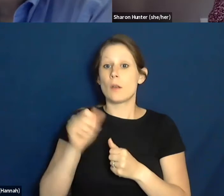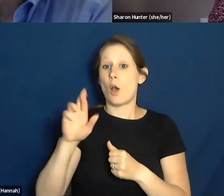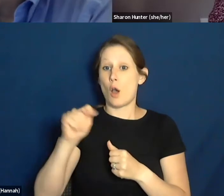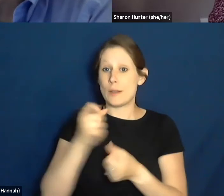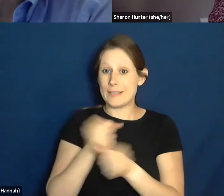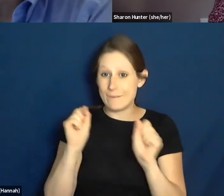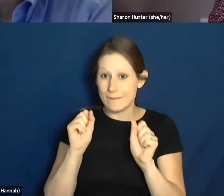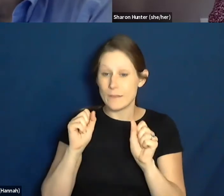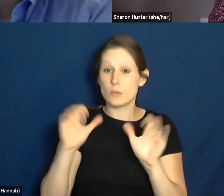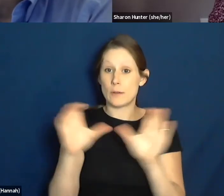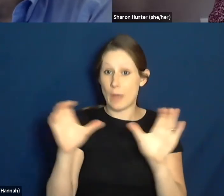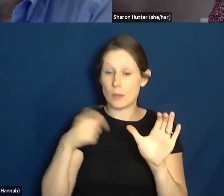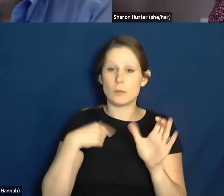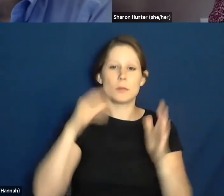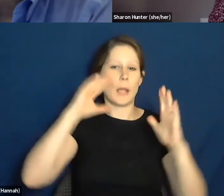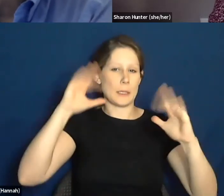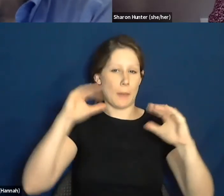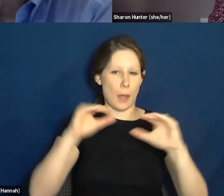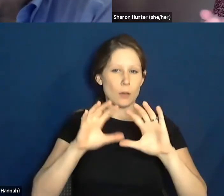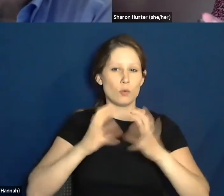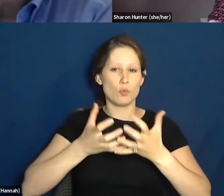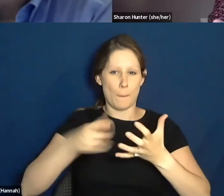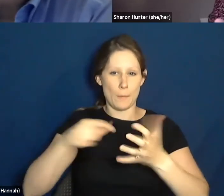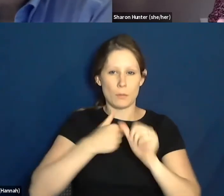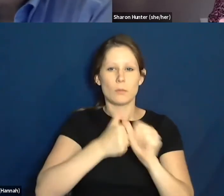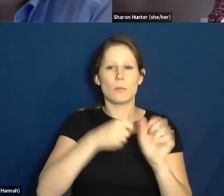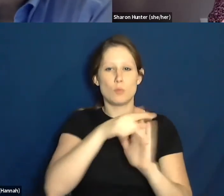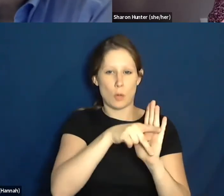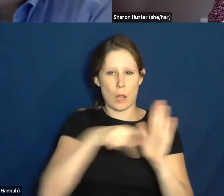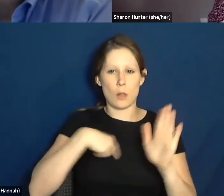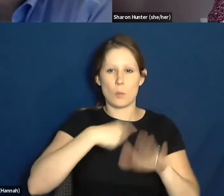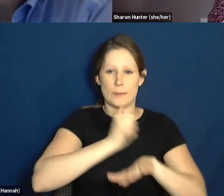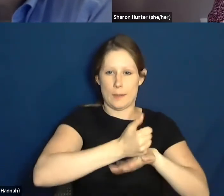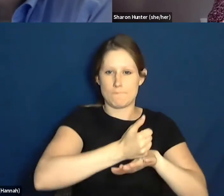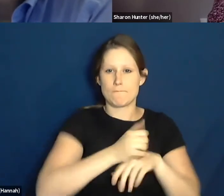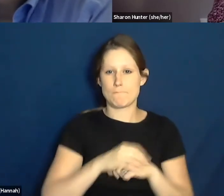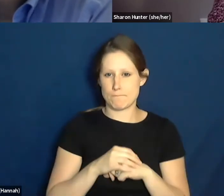to. For ArtSafe certified, we expect groups to follow the protocol we set up at minimum. It's